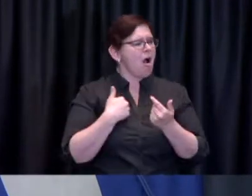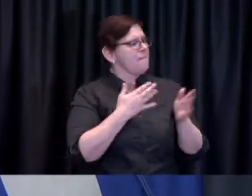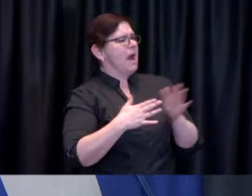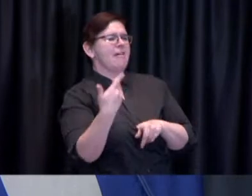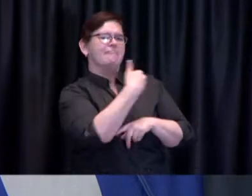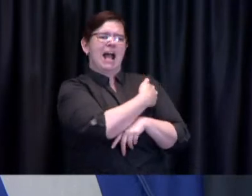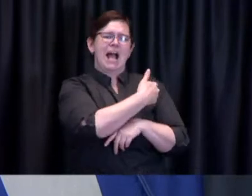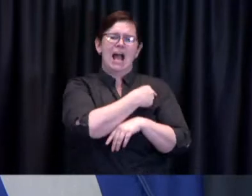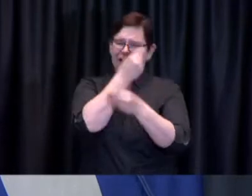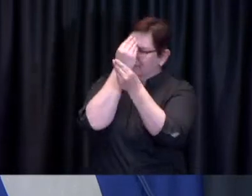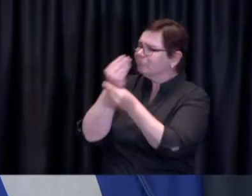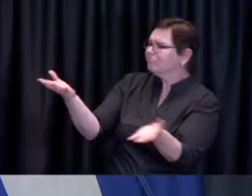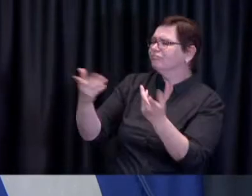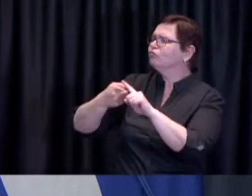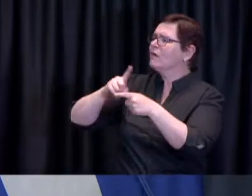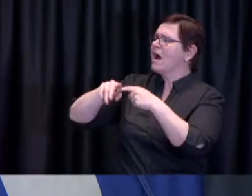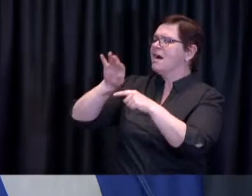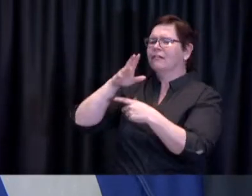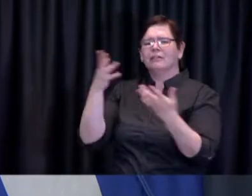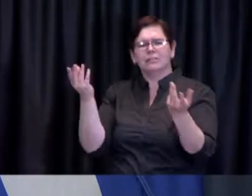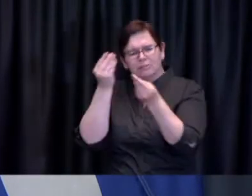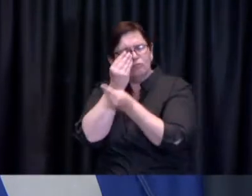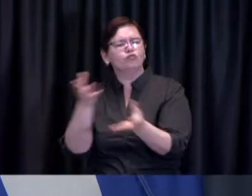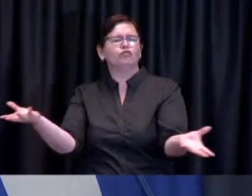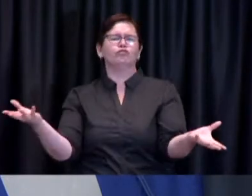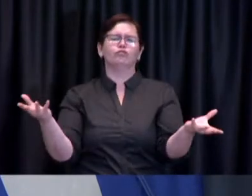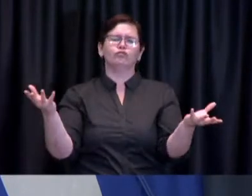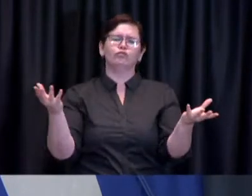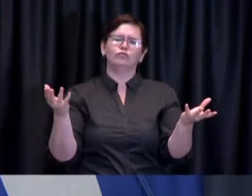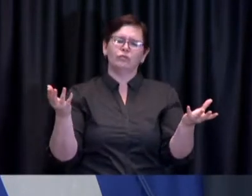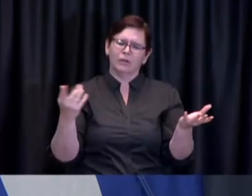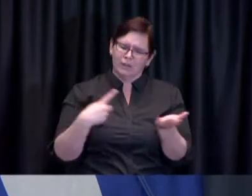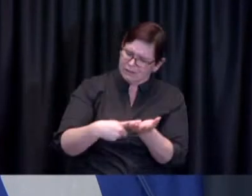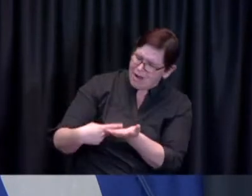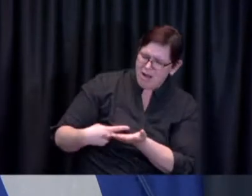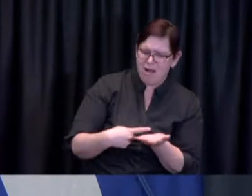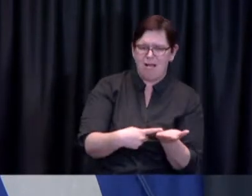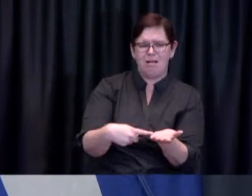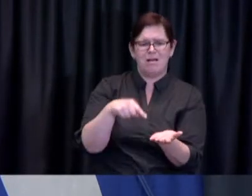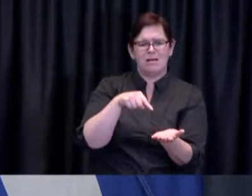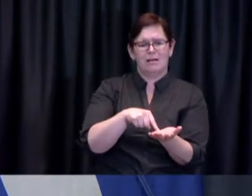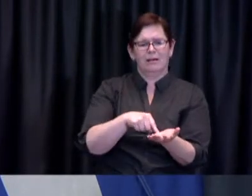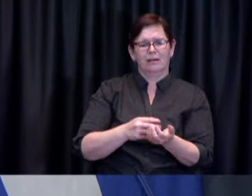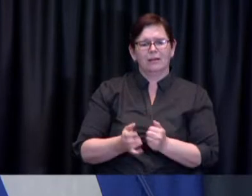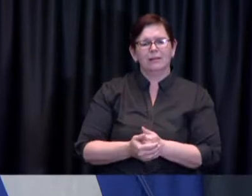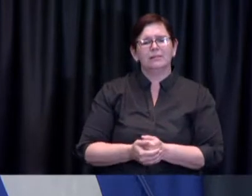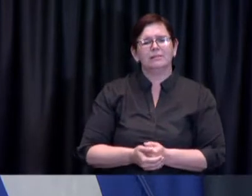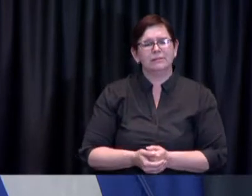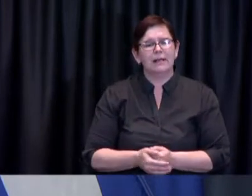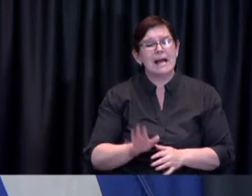at the same time this is a holiday weekend coming up and if I'm to be